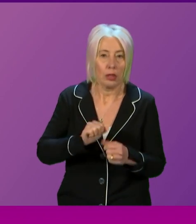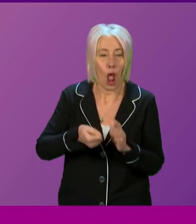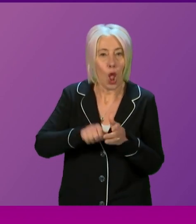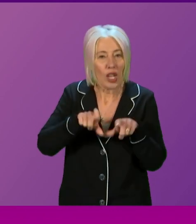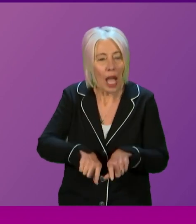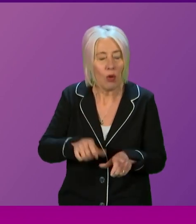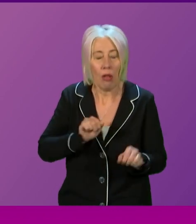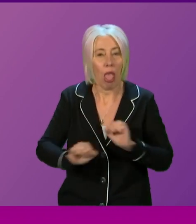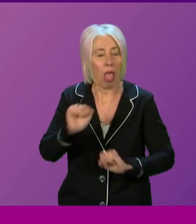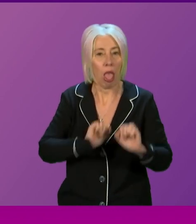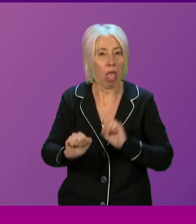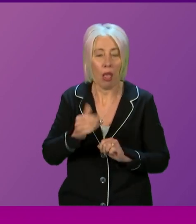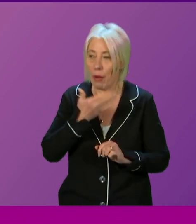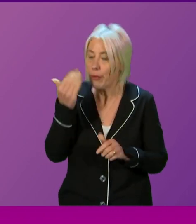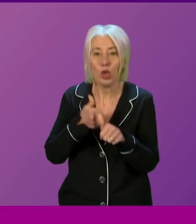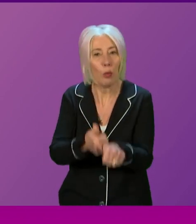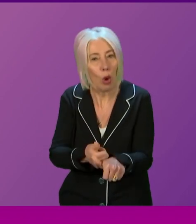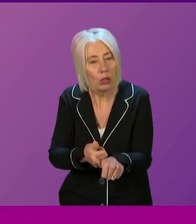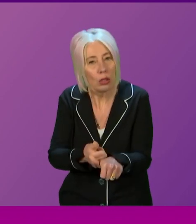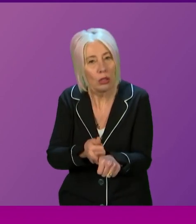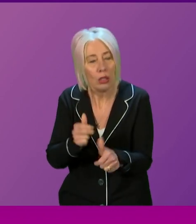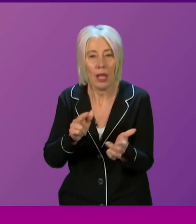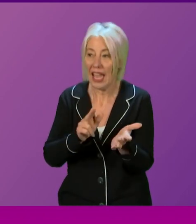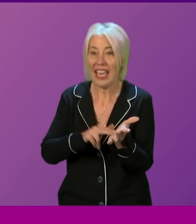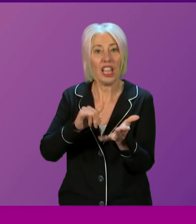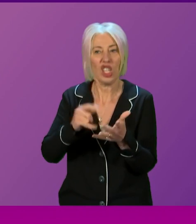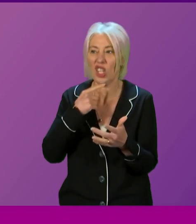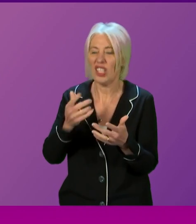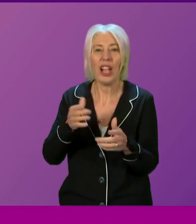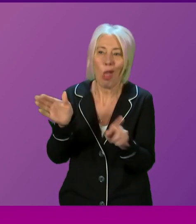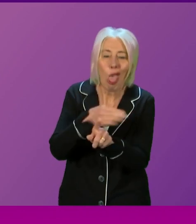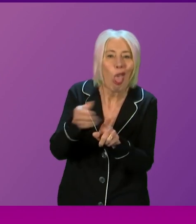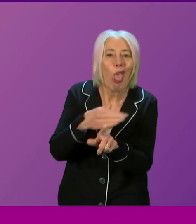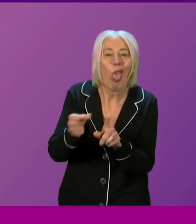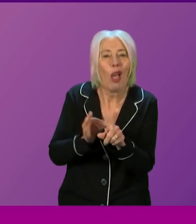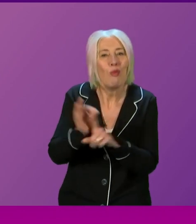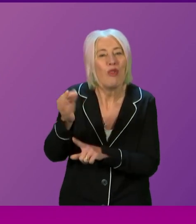Nicola Sturgeon is trying to persuade the chamber of progress, but £38 million has